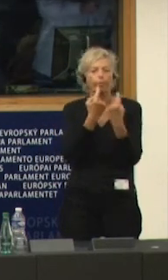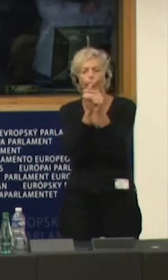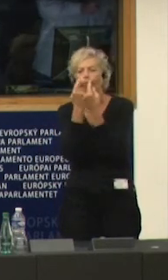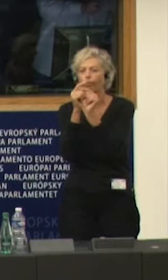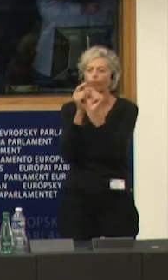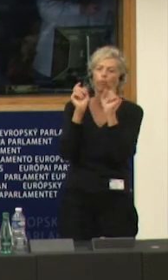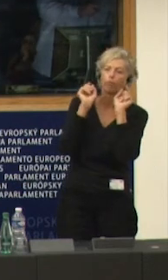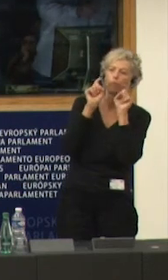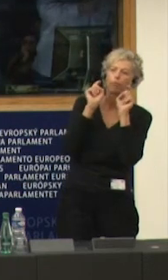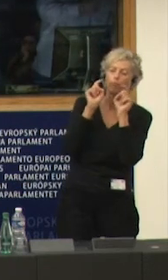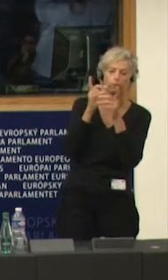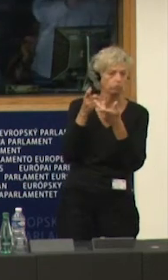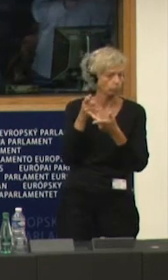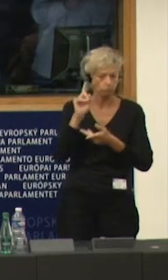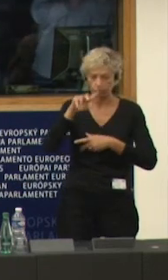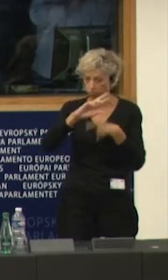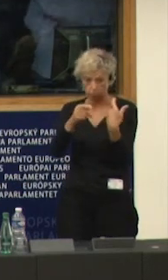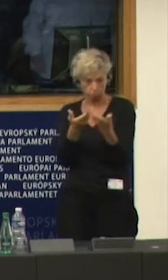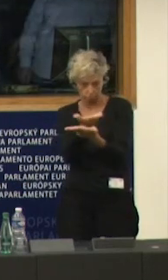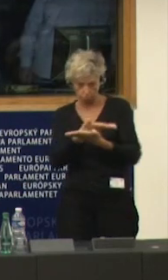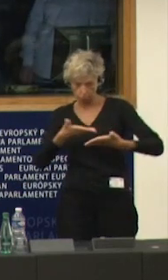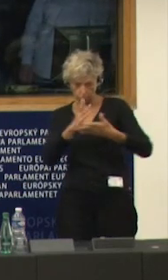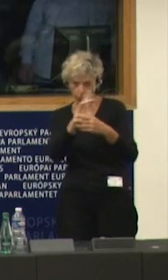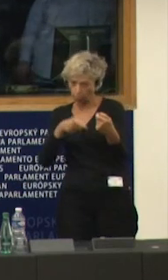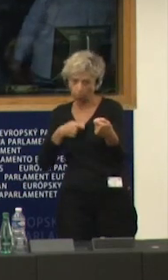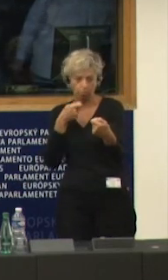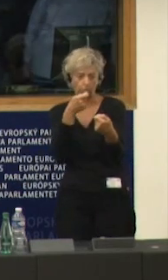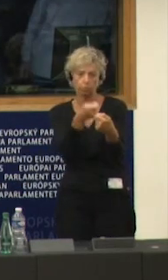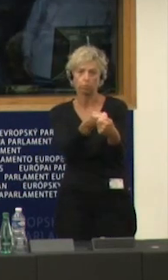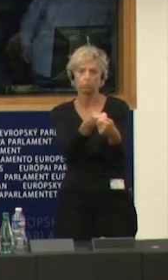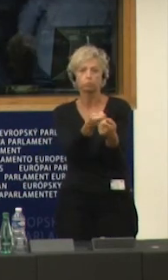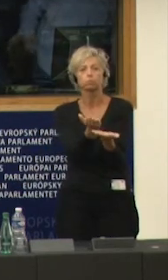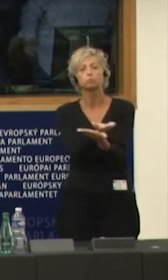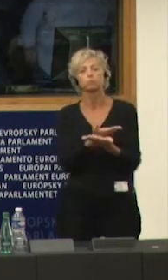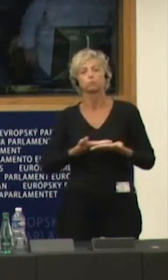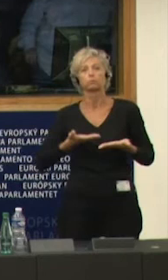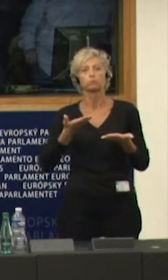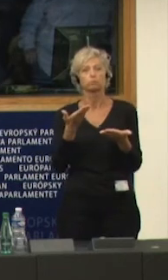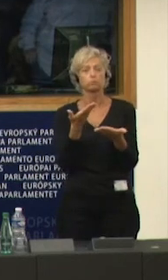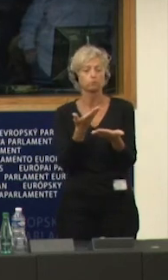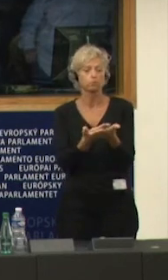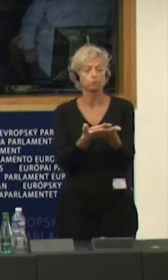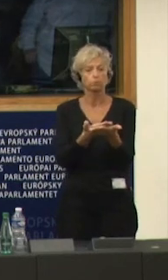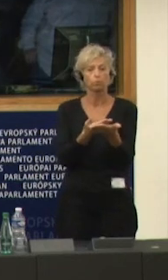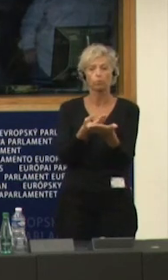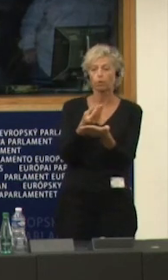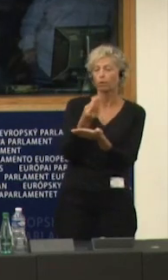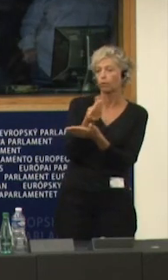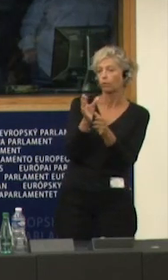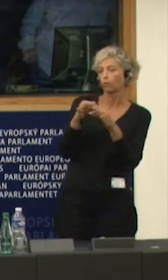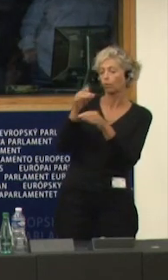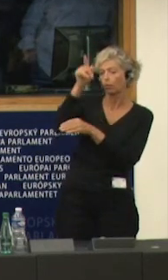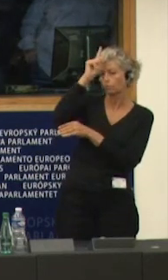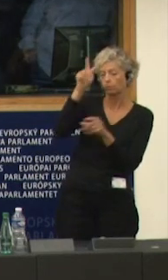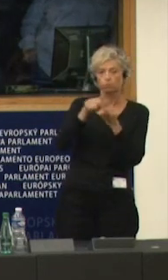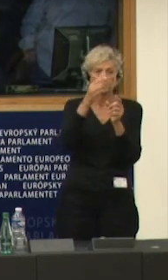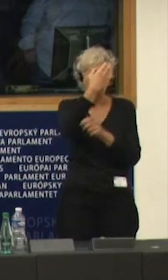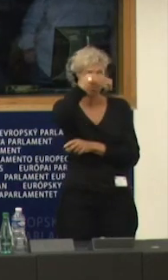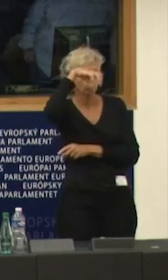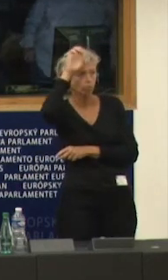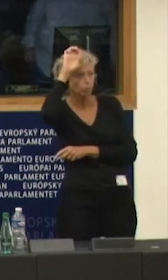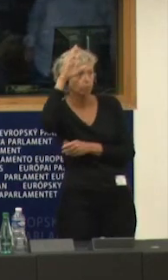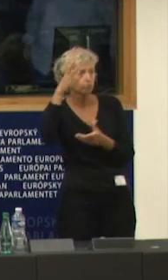As we heard this morning. Less money is available for work with disabled people.